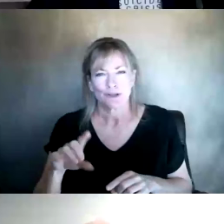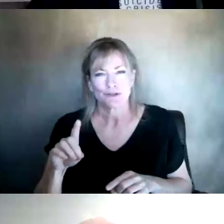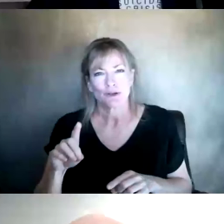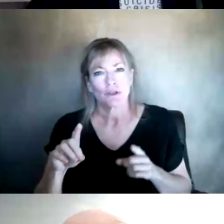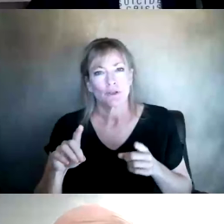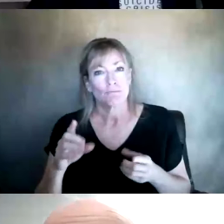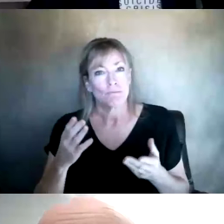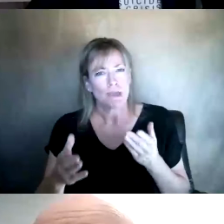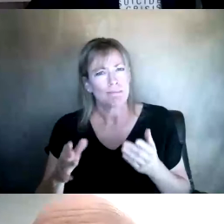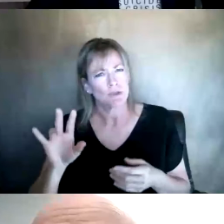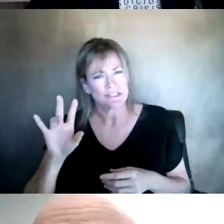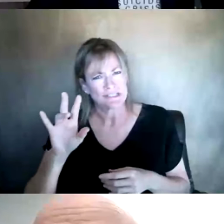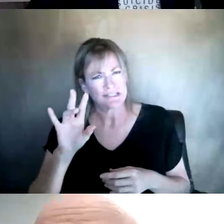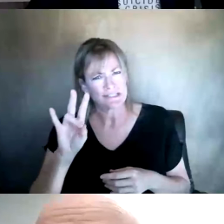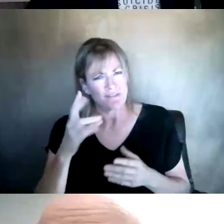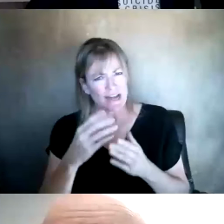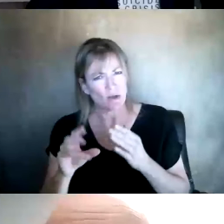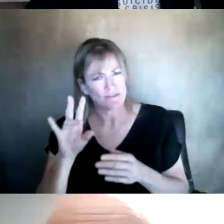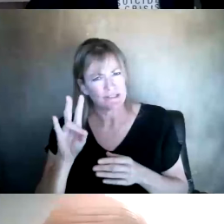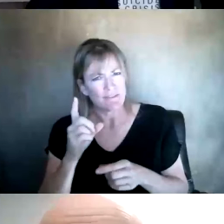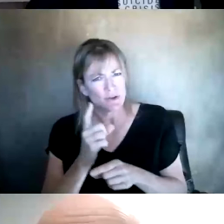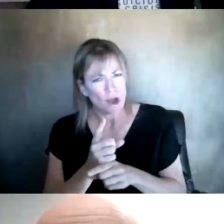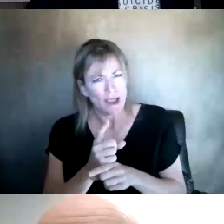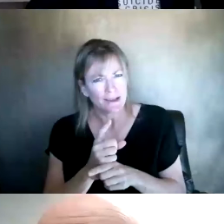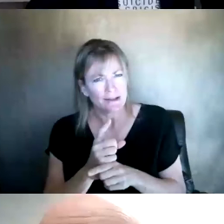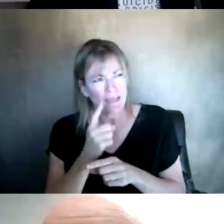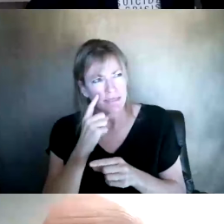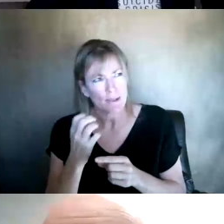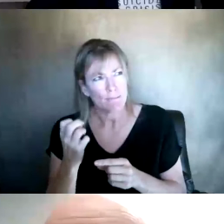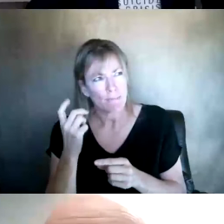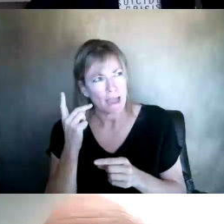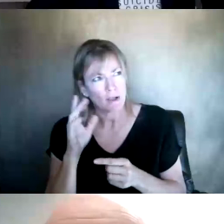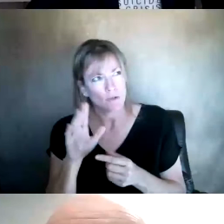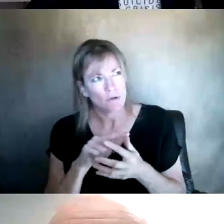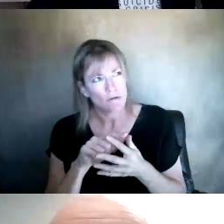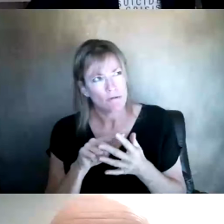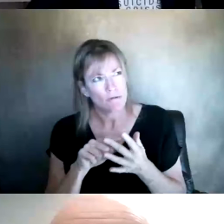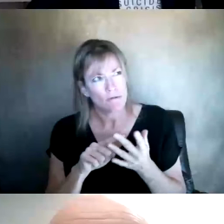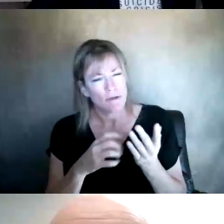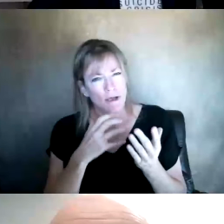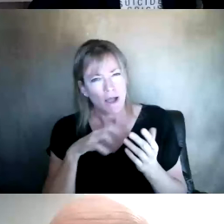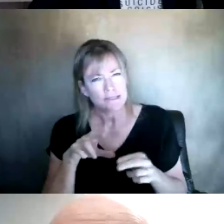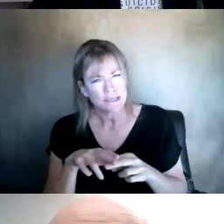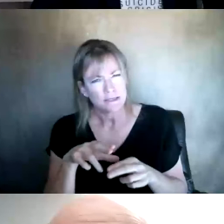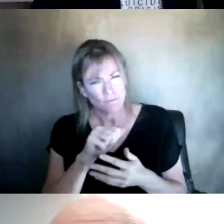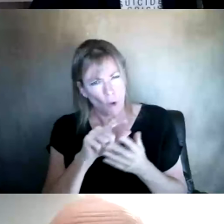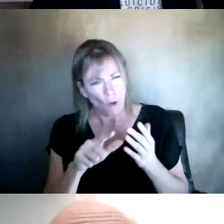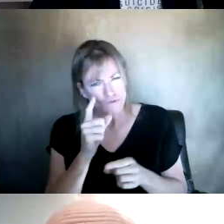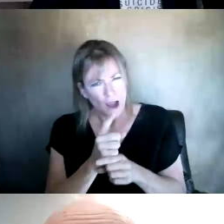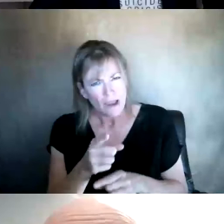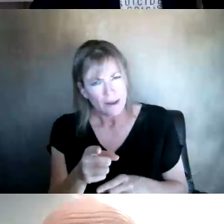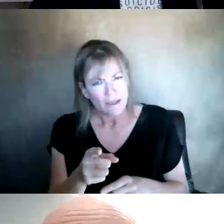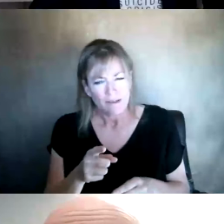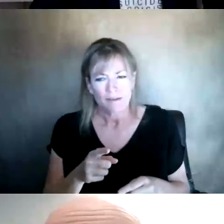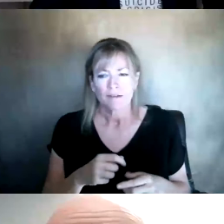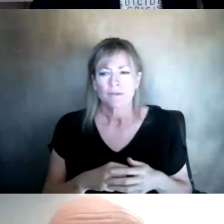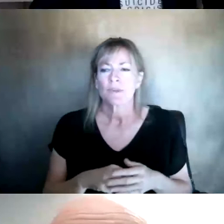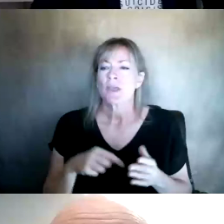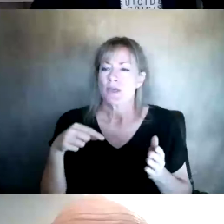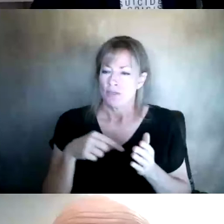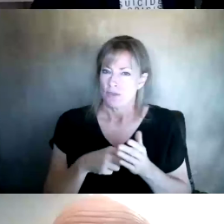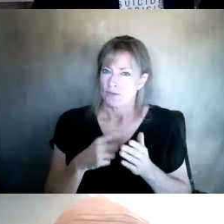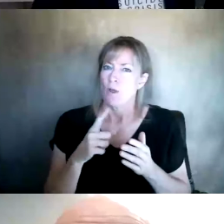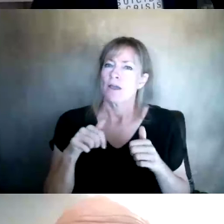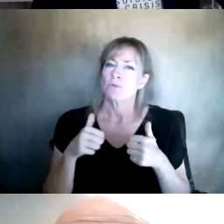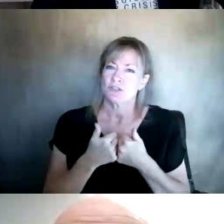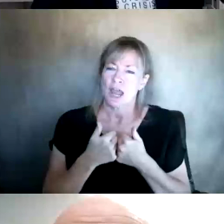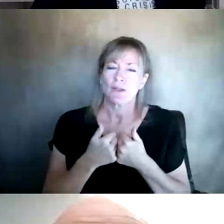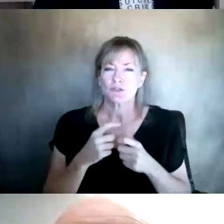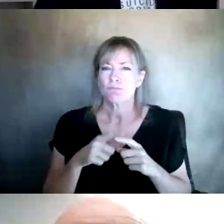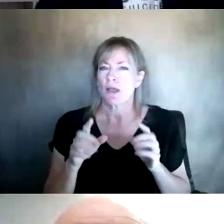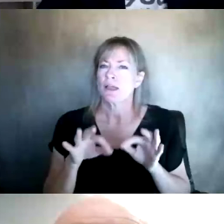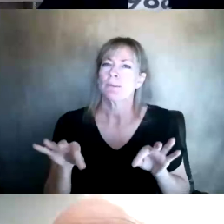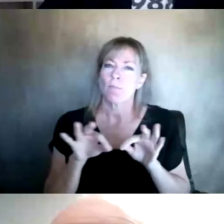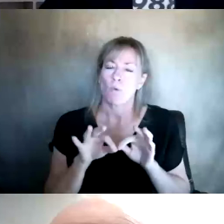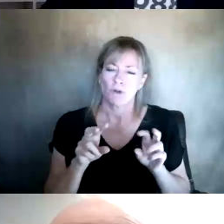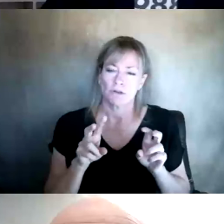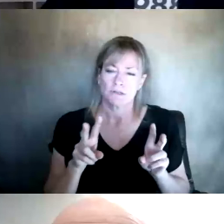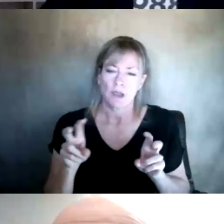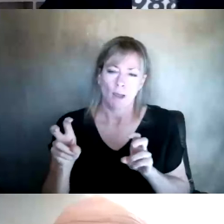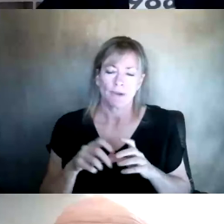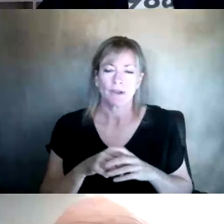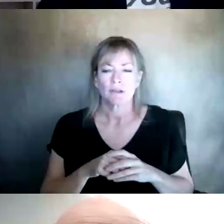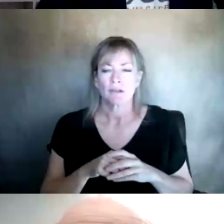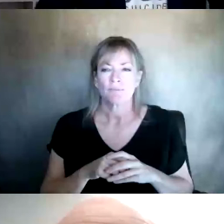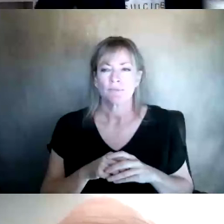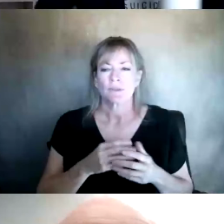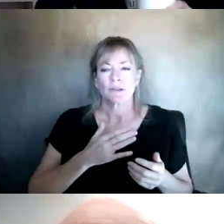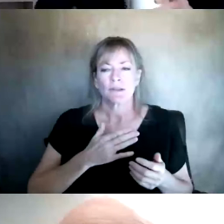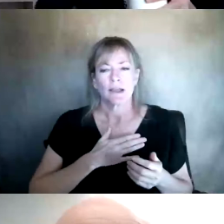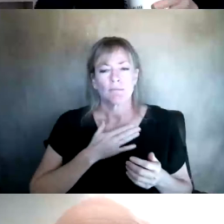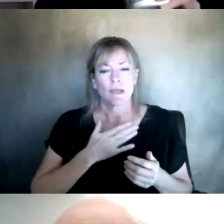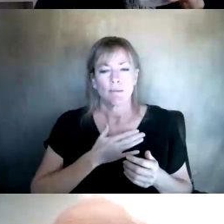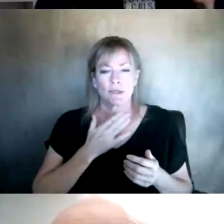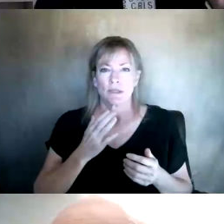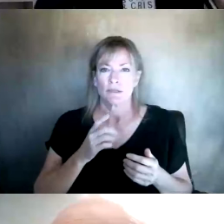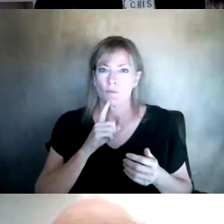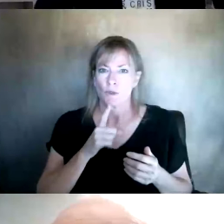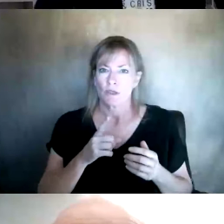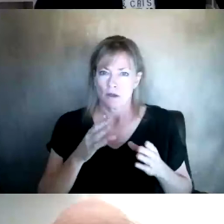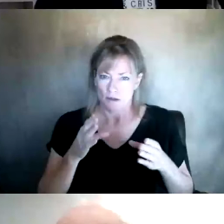SEVEN FOR SEVEN NOW THAT I THINK BACK. >>: THIS ONE WAS AN IMPORTANT ONE, BUT A CHALLENGING